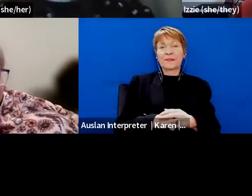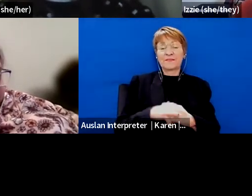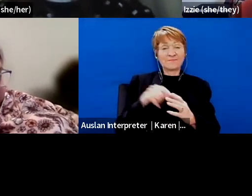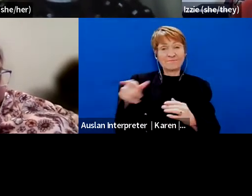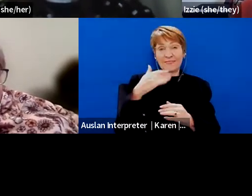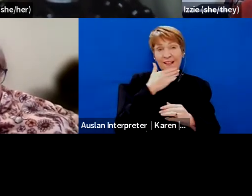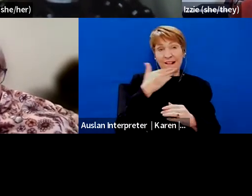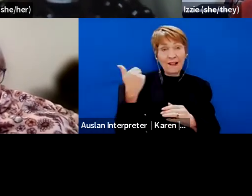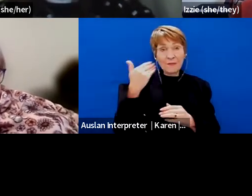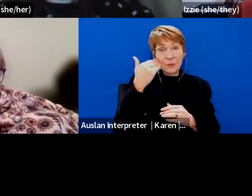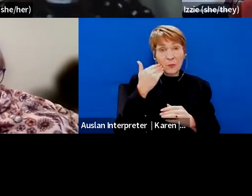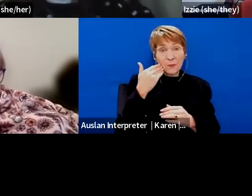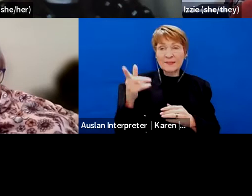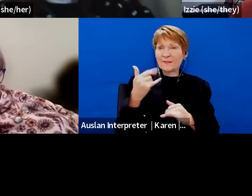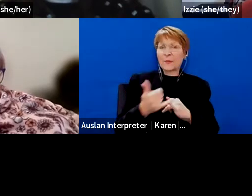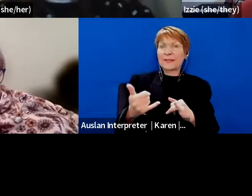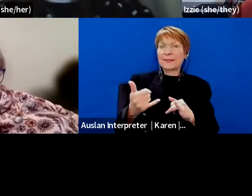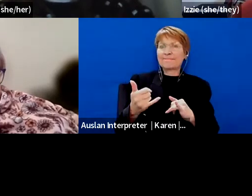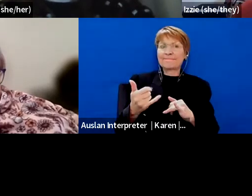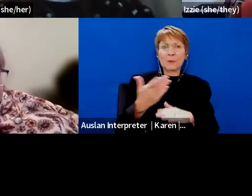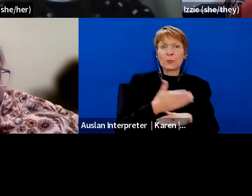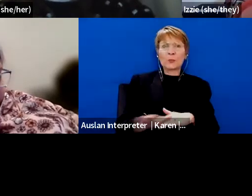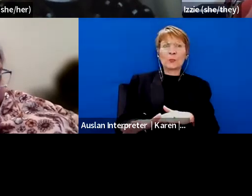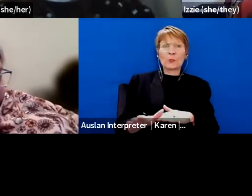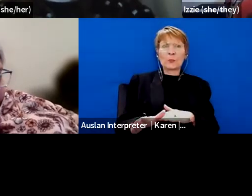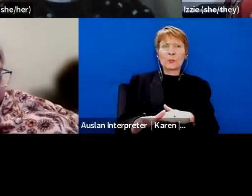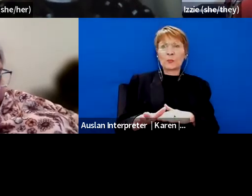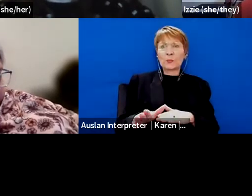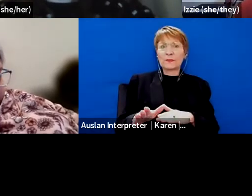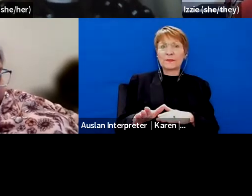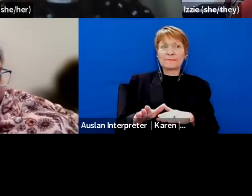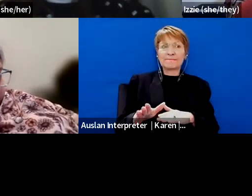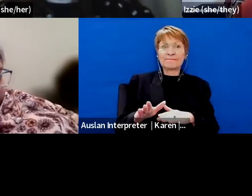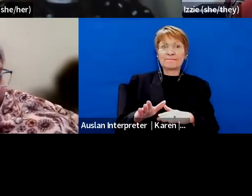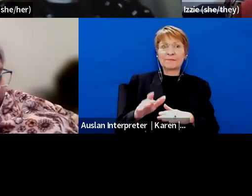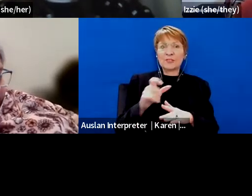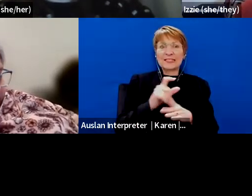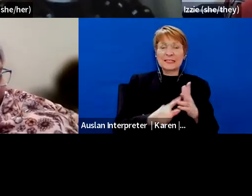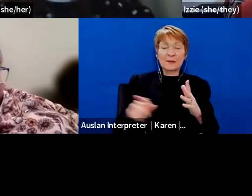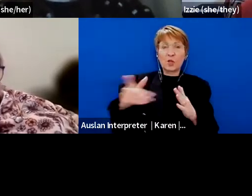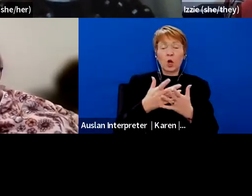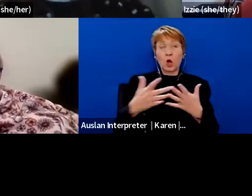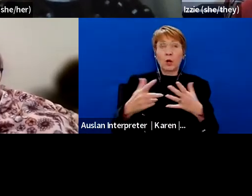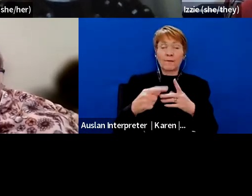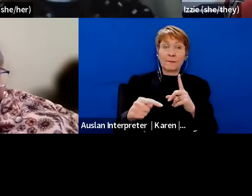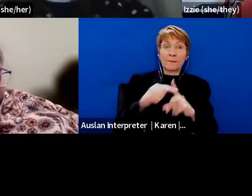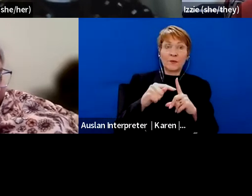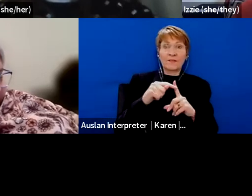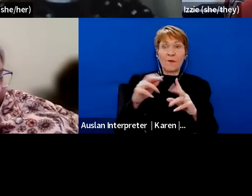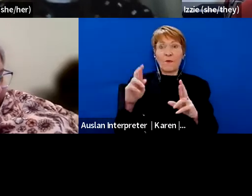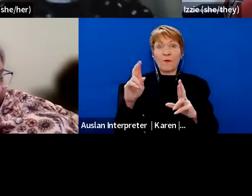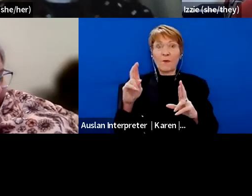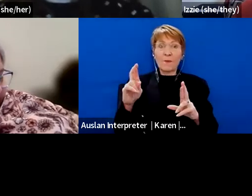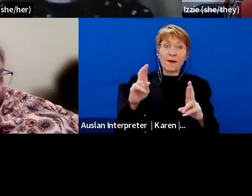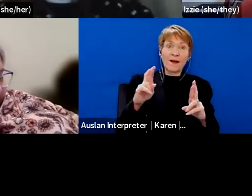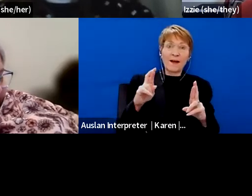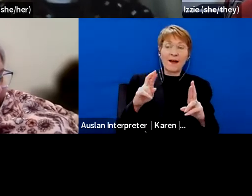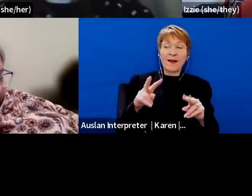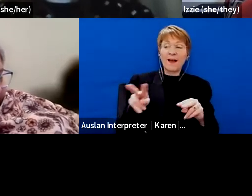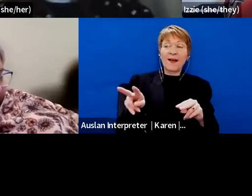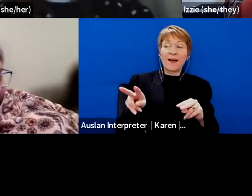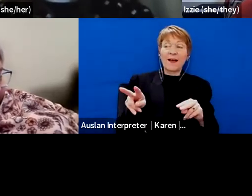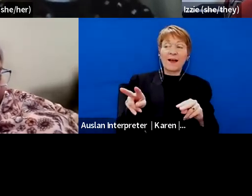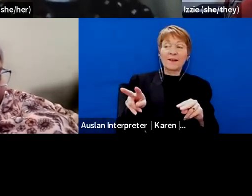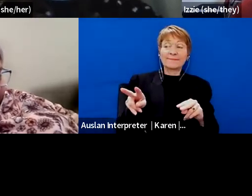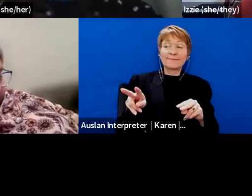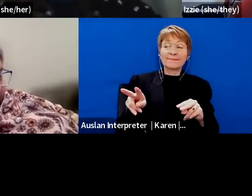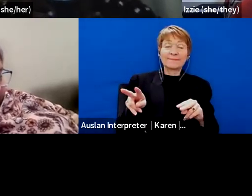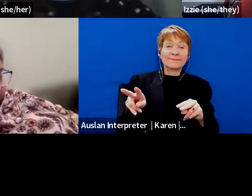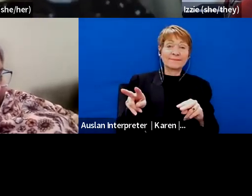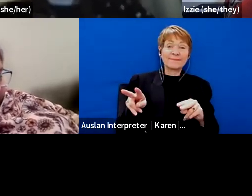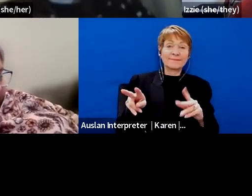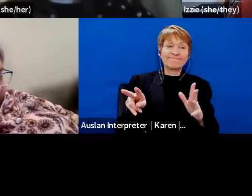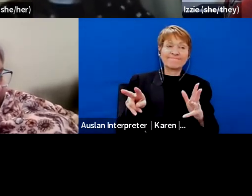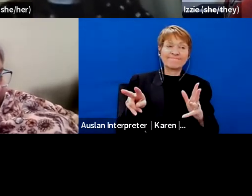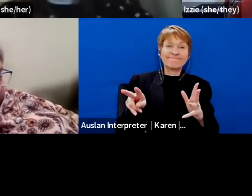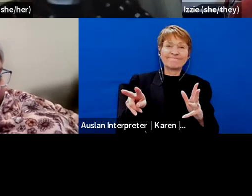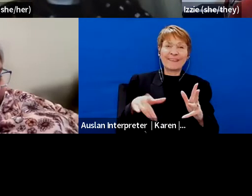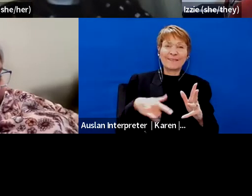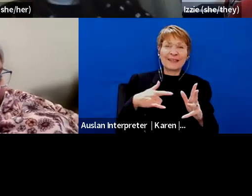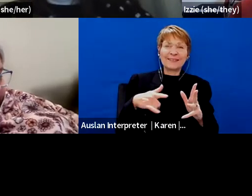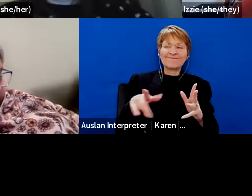She was absolutely lovely, and she was very new to the disability sector and had a lot of optimism and hope, which I think was slightly misplaced,